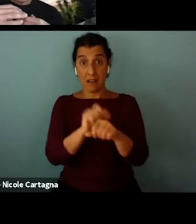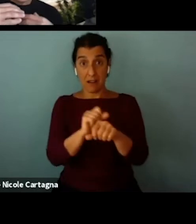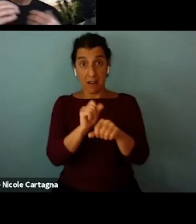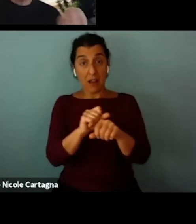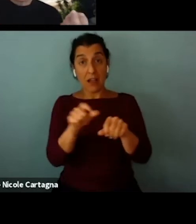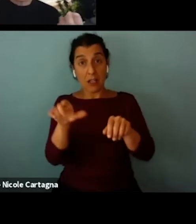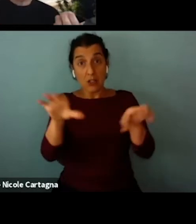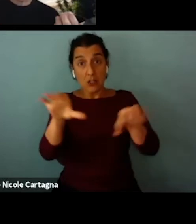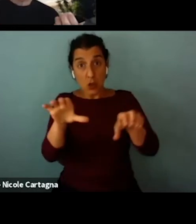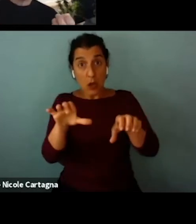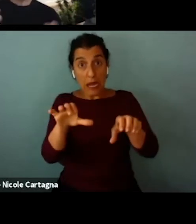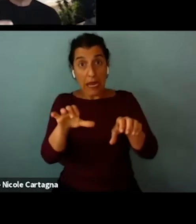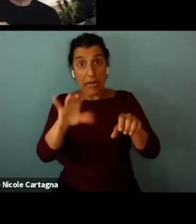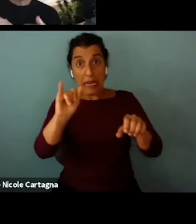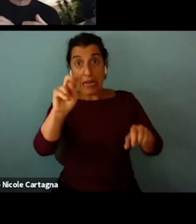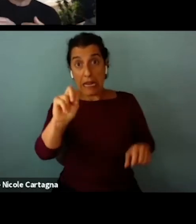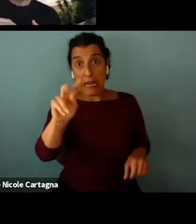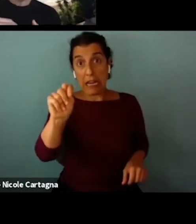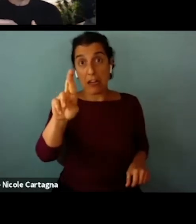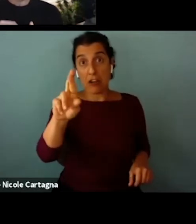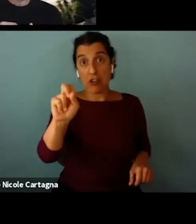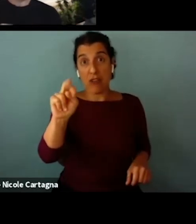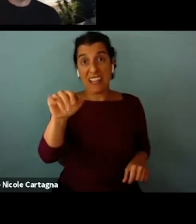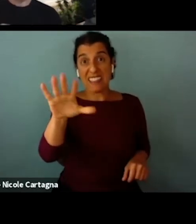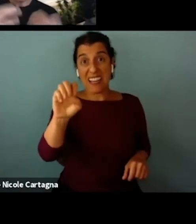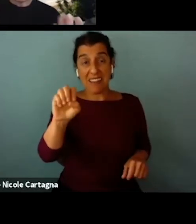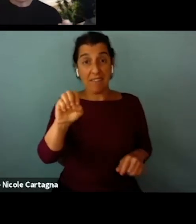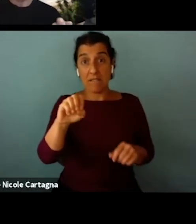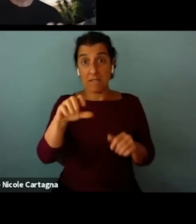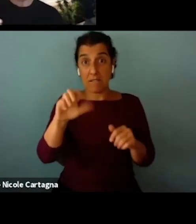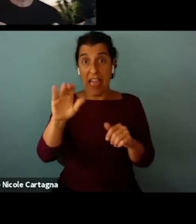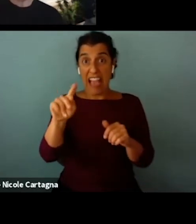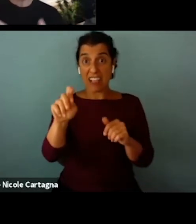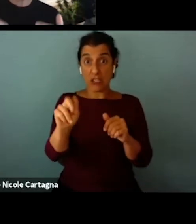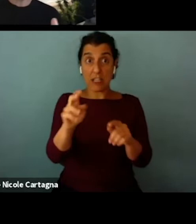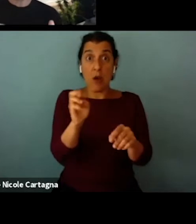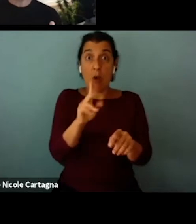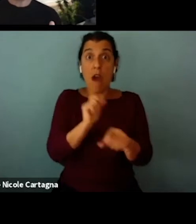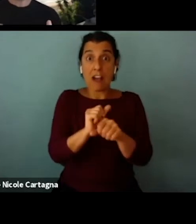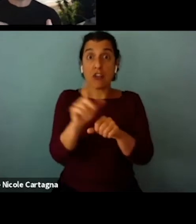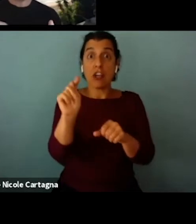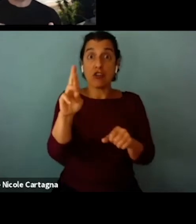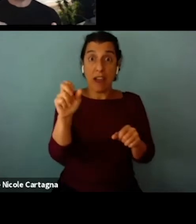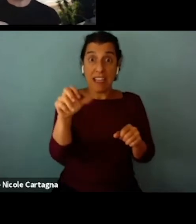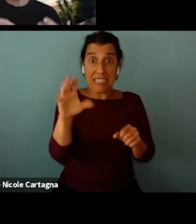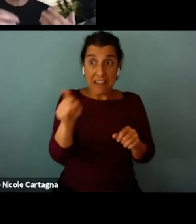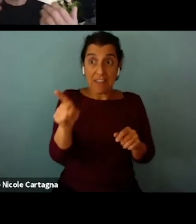intransitive action or is it a transitive action where she's deliberately operating on a